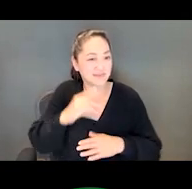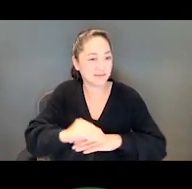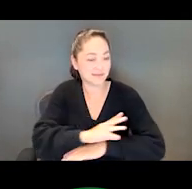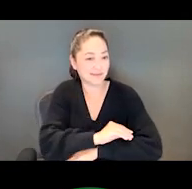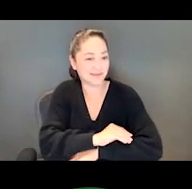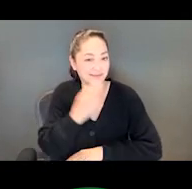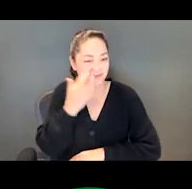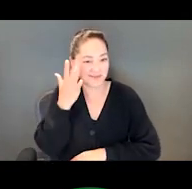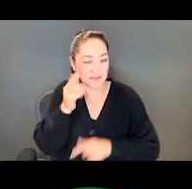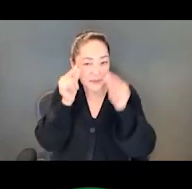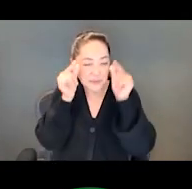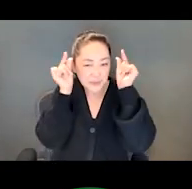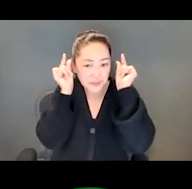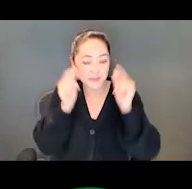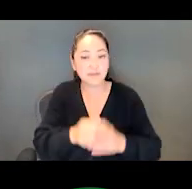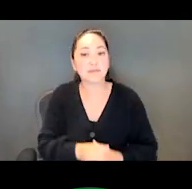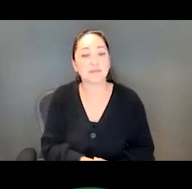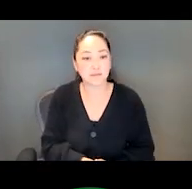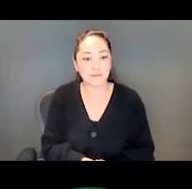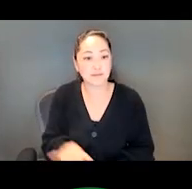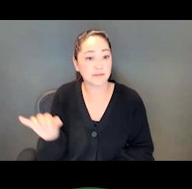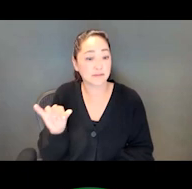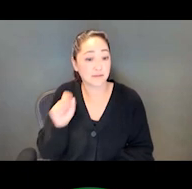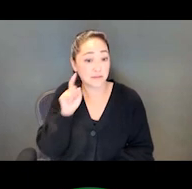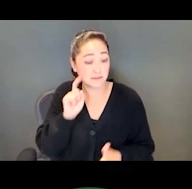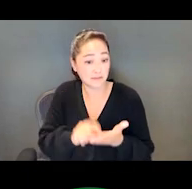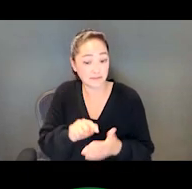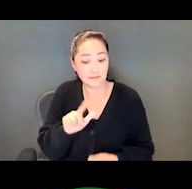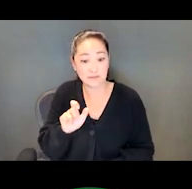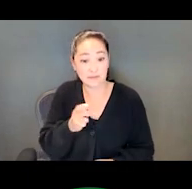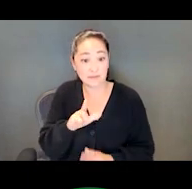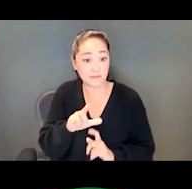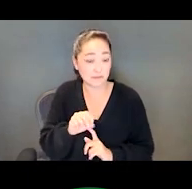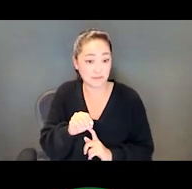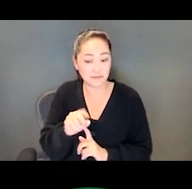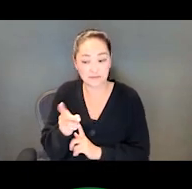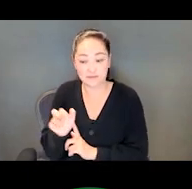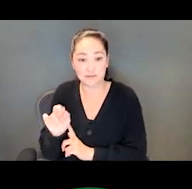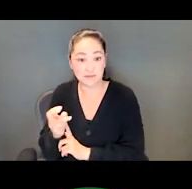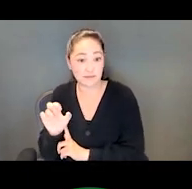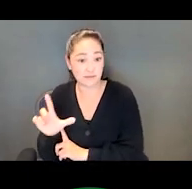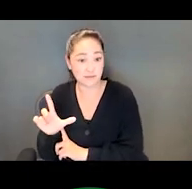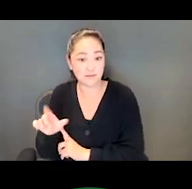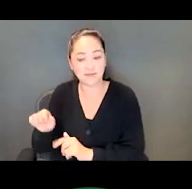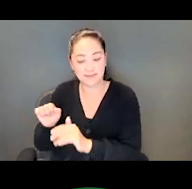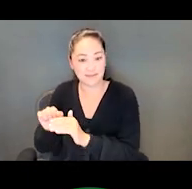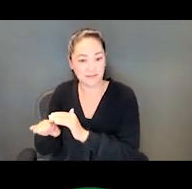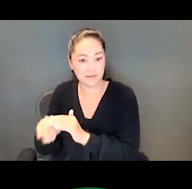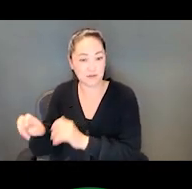We also see the logo of Ker which says accessible tourism culture and has a nice little luggage